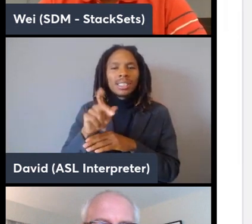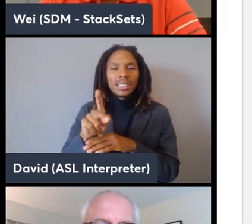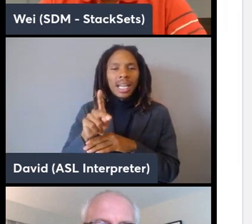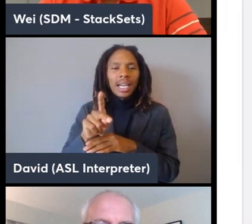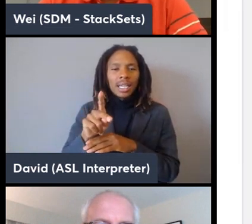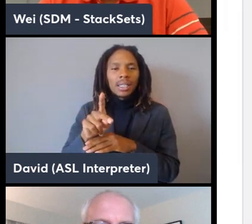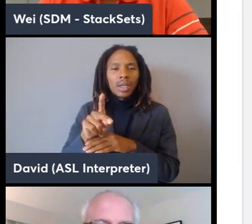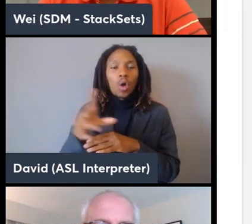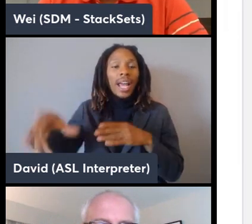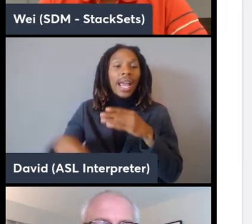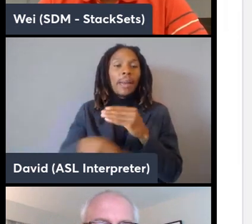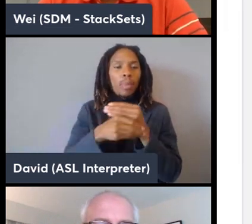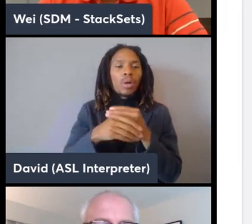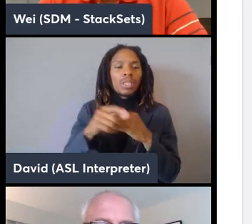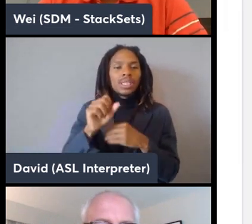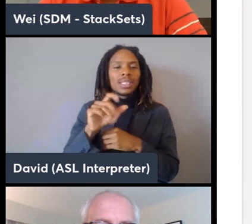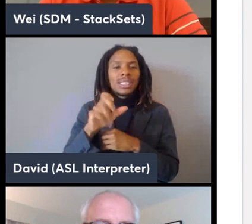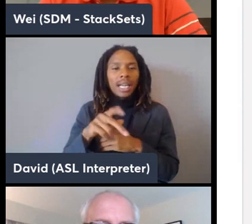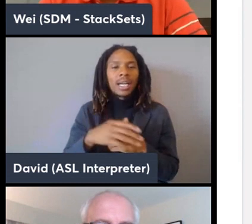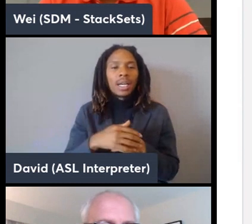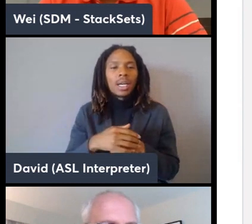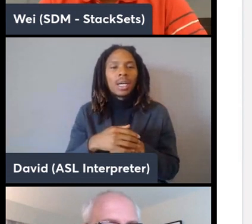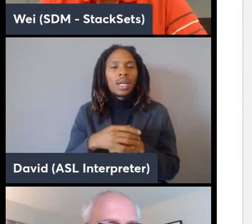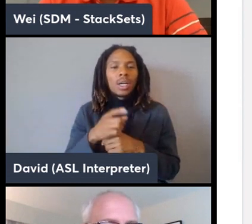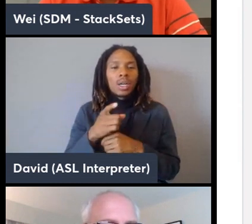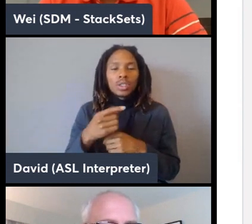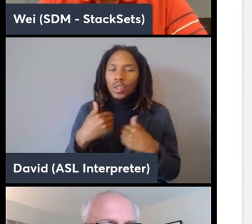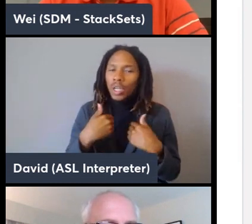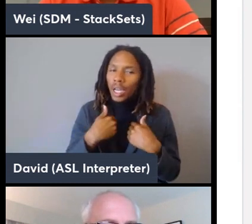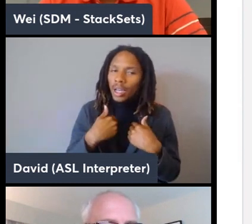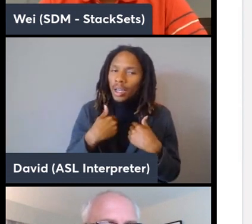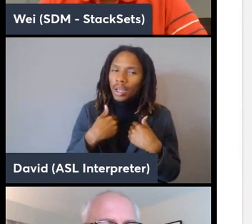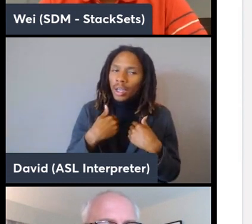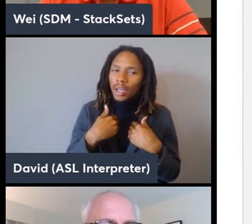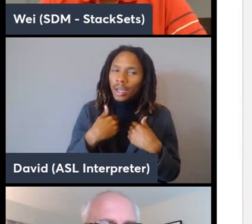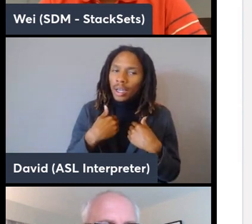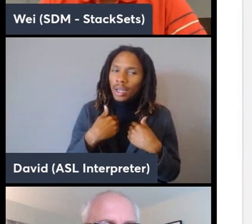so that can have you avoid to tear down your existing stack